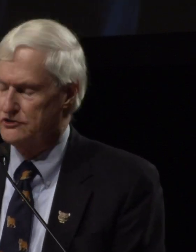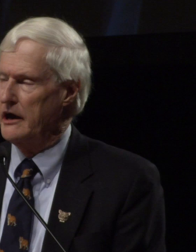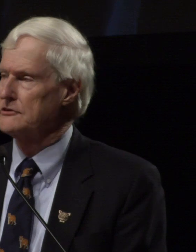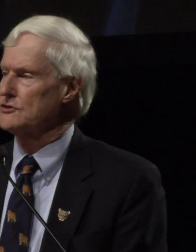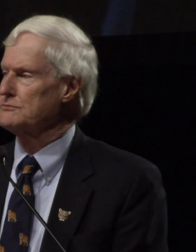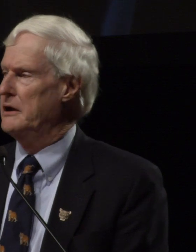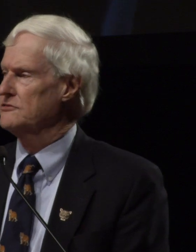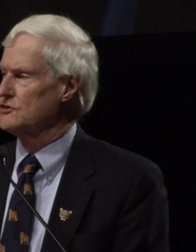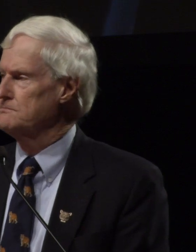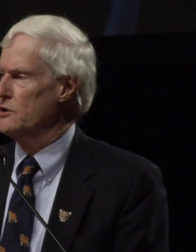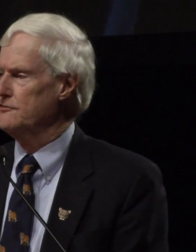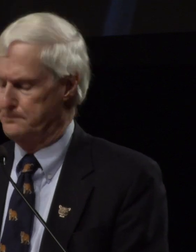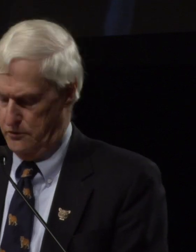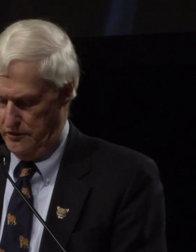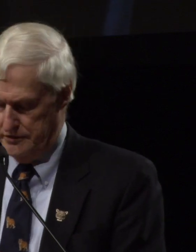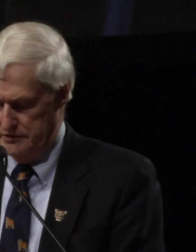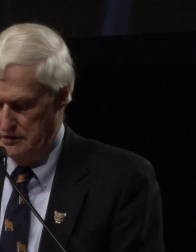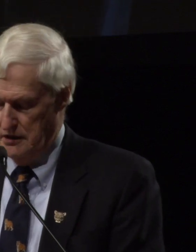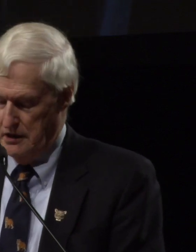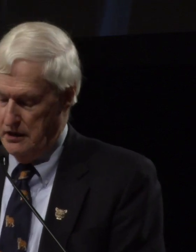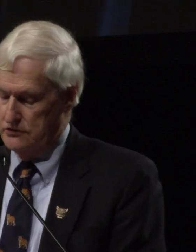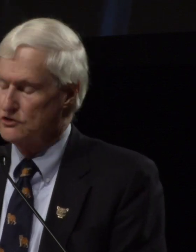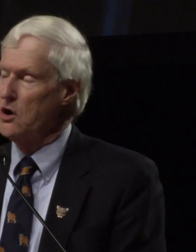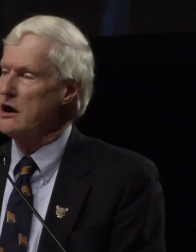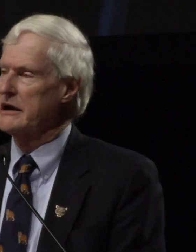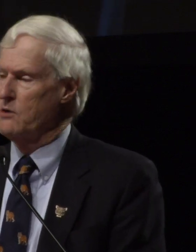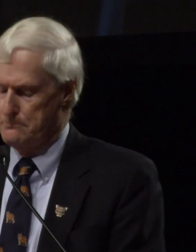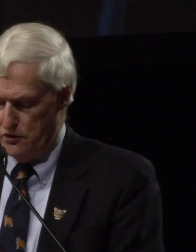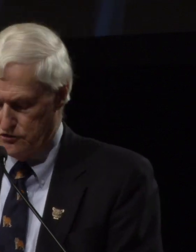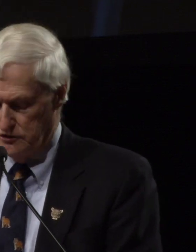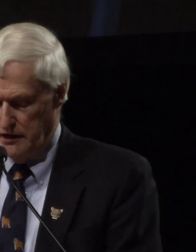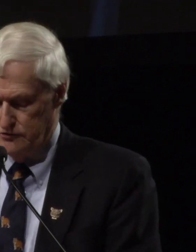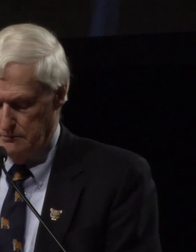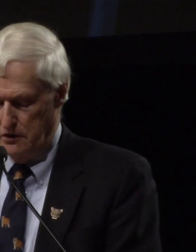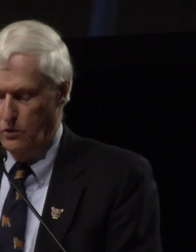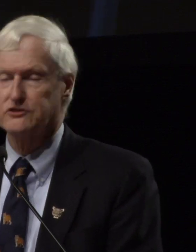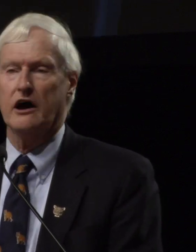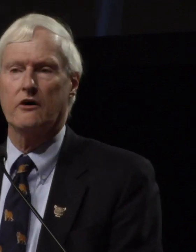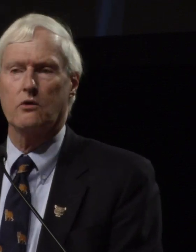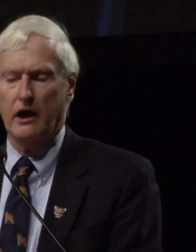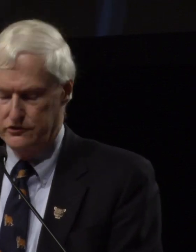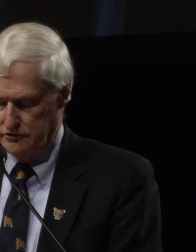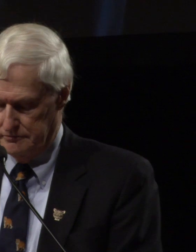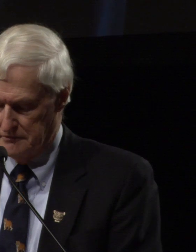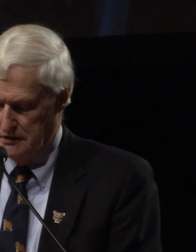TO SPEND THIS BRIEF PERIOD TO TALK ON A MORE PERSONAL LEVEL ABOUT WHAT'S ON THE HORIZON AND